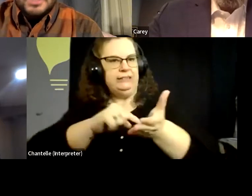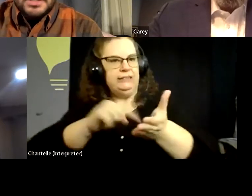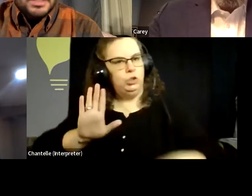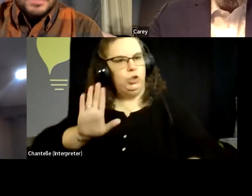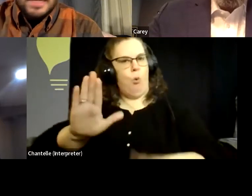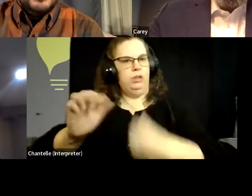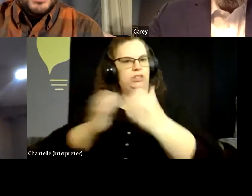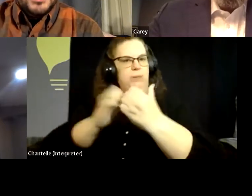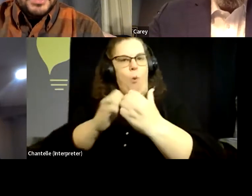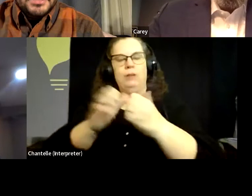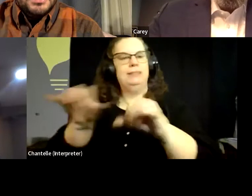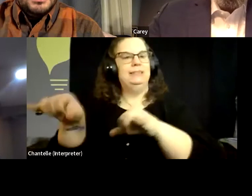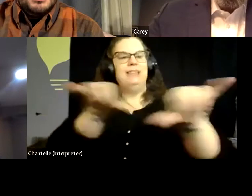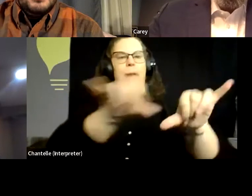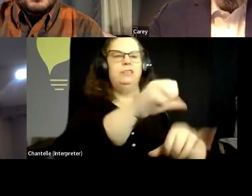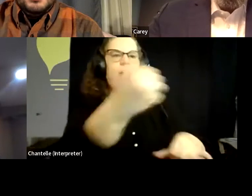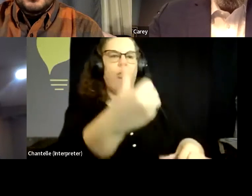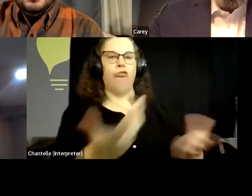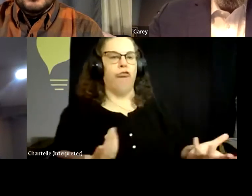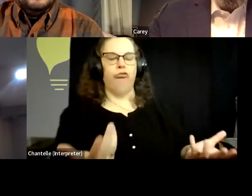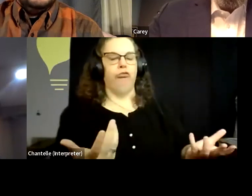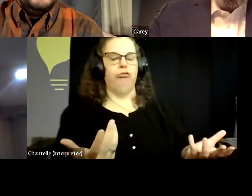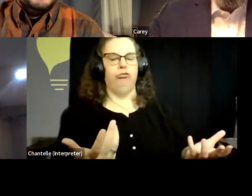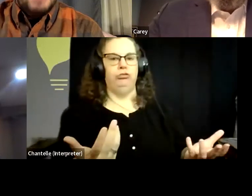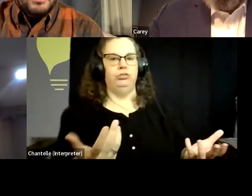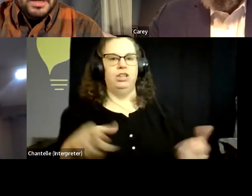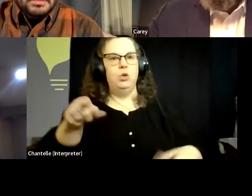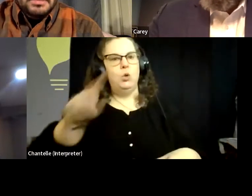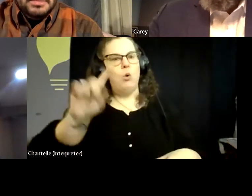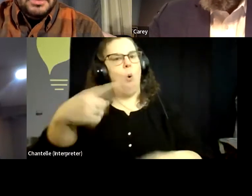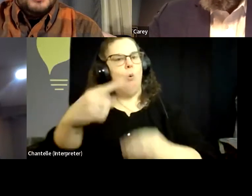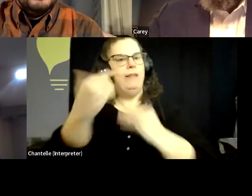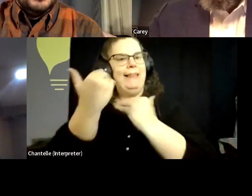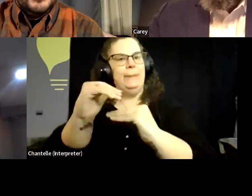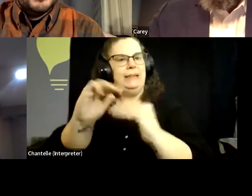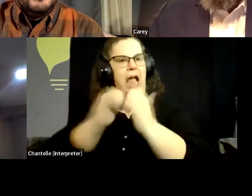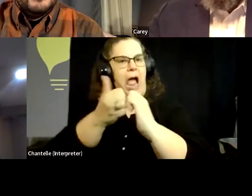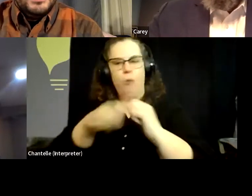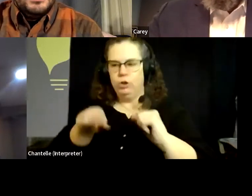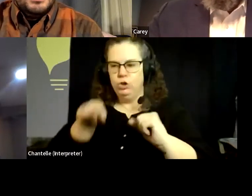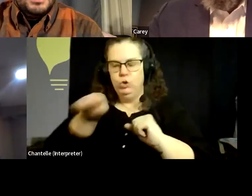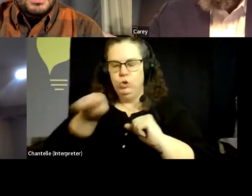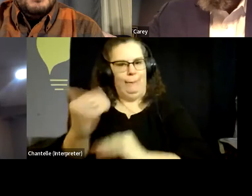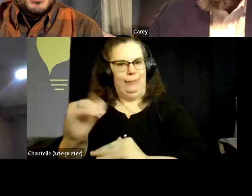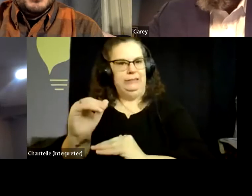much as anyone else's. You are only limited by what you put on yourself. So